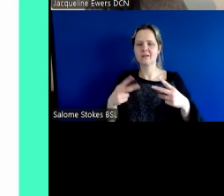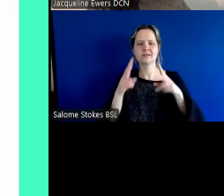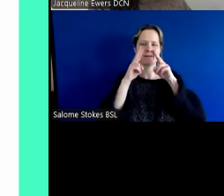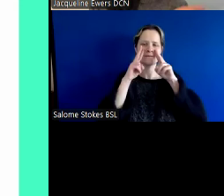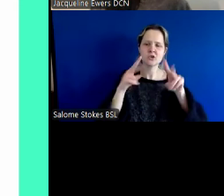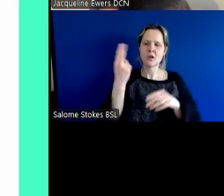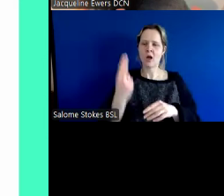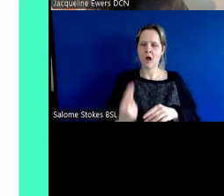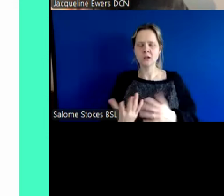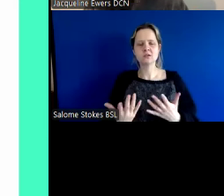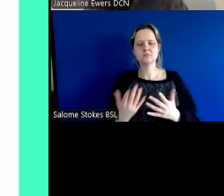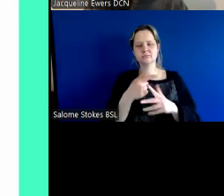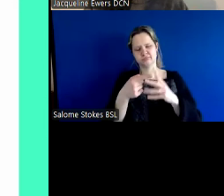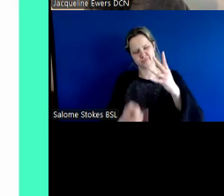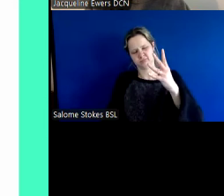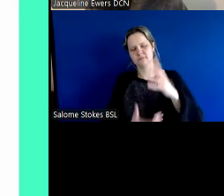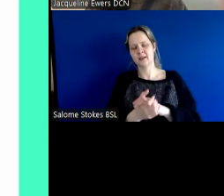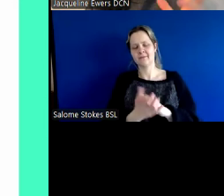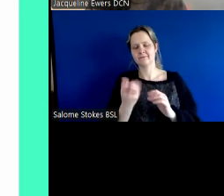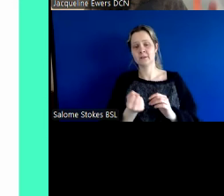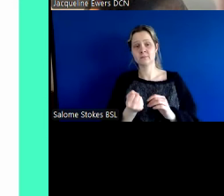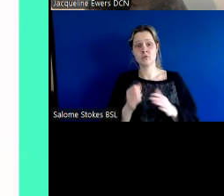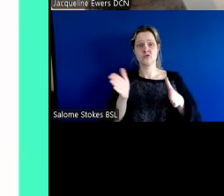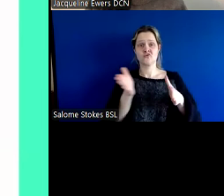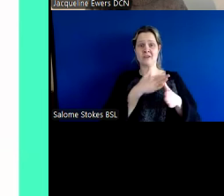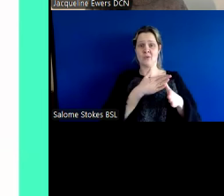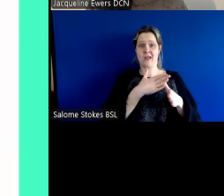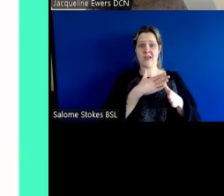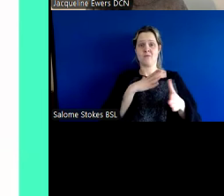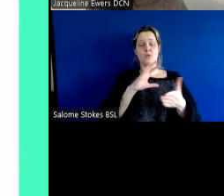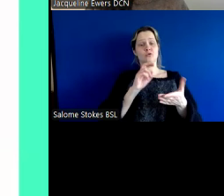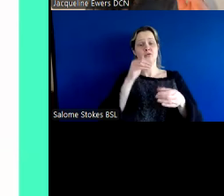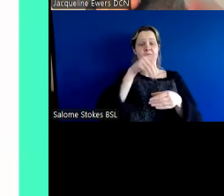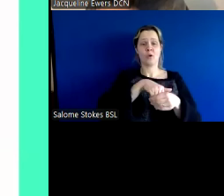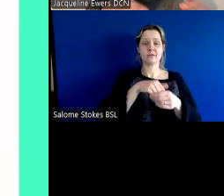Right at the outset, when they're asking people to sign up to their newsletters, they're looking